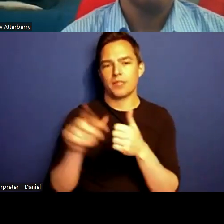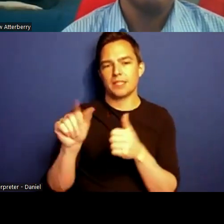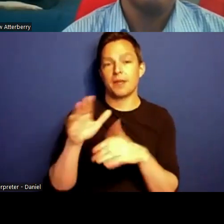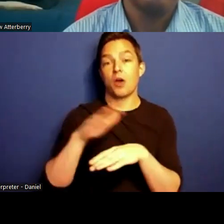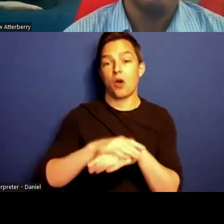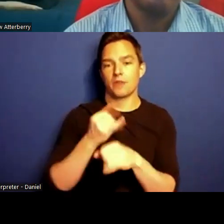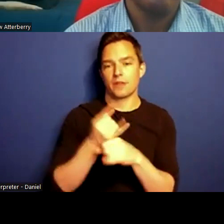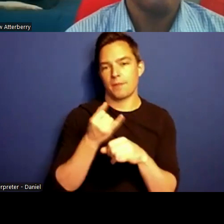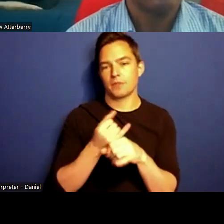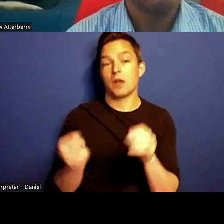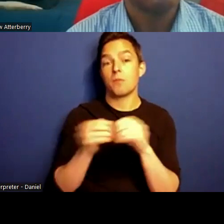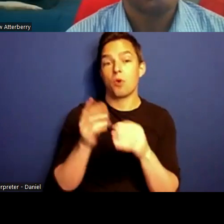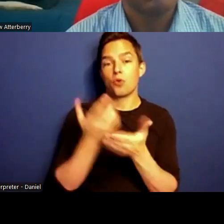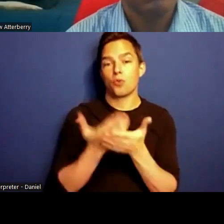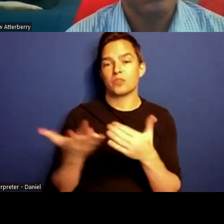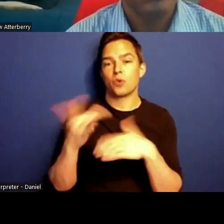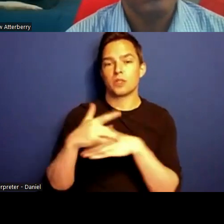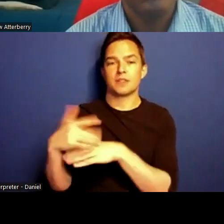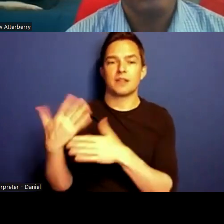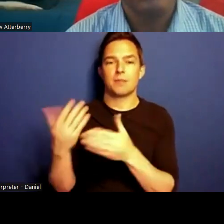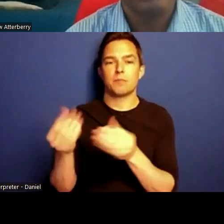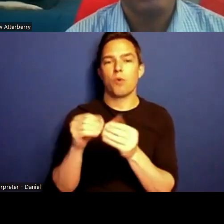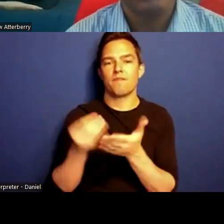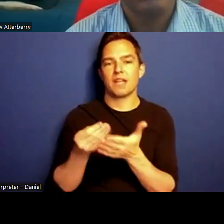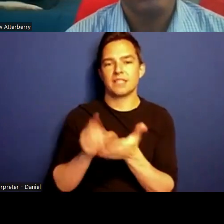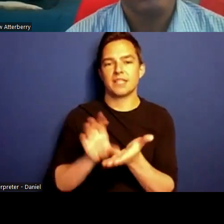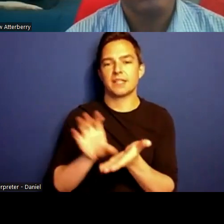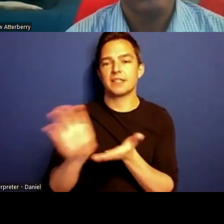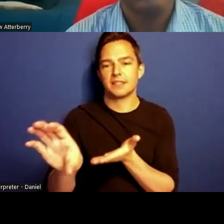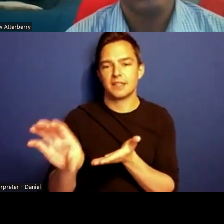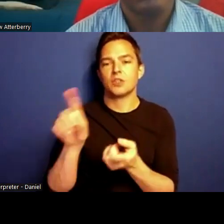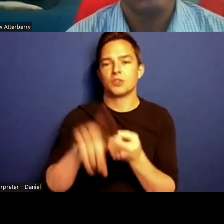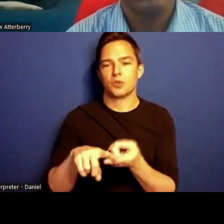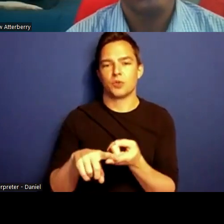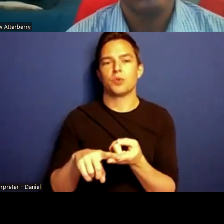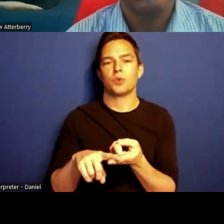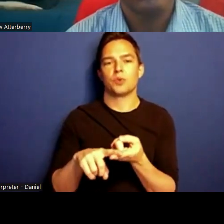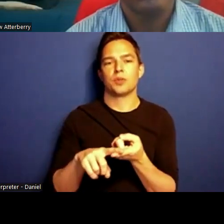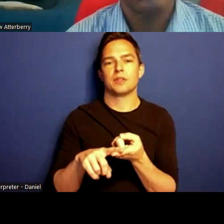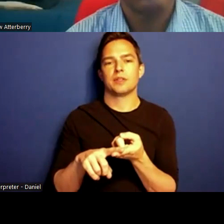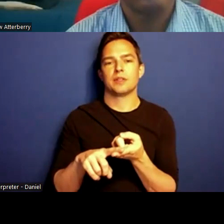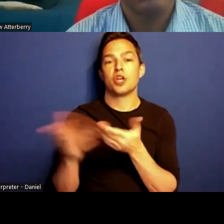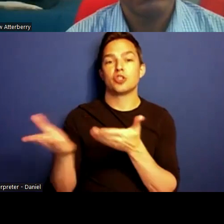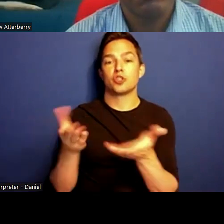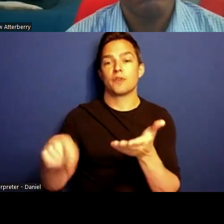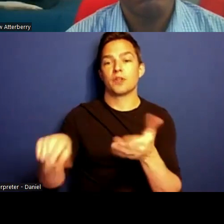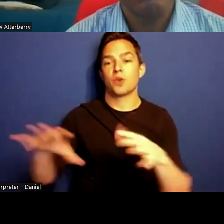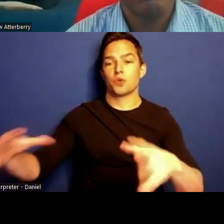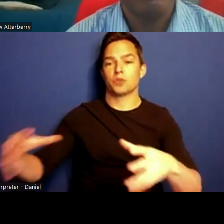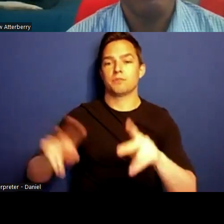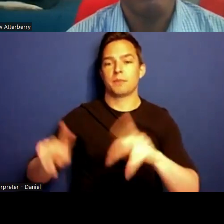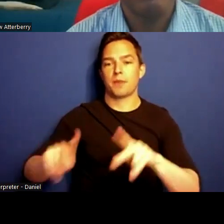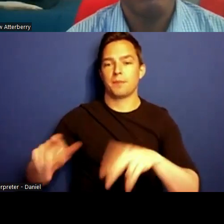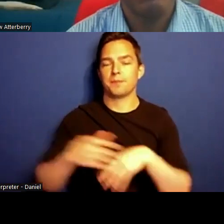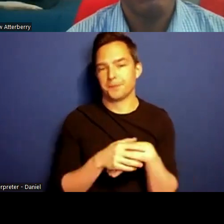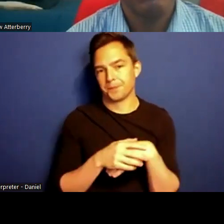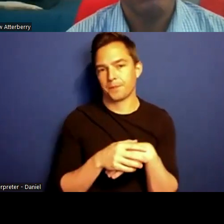and more resources and more funding that gets allocated to serving those people. So, for me,